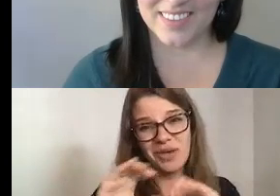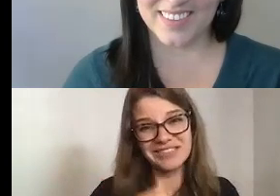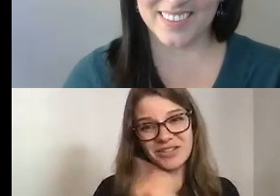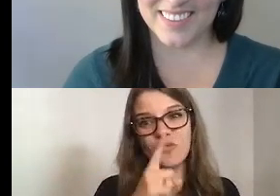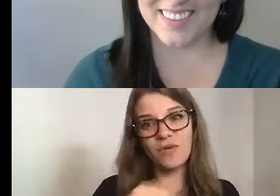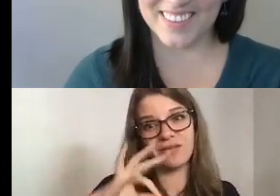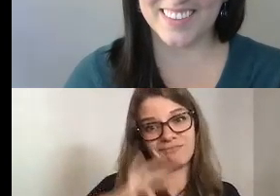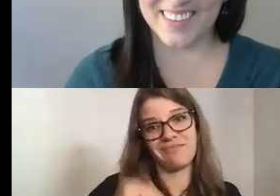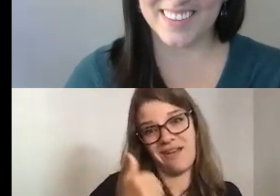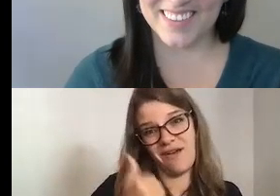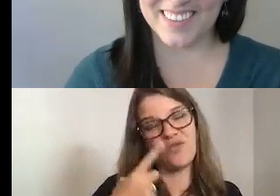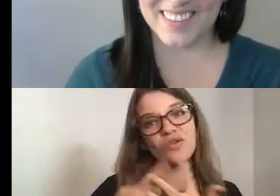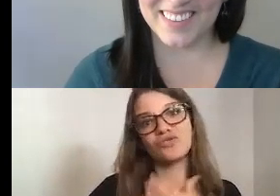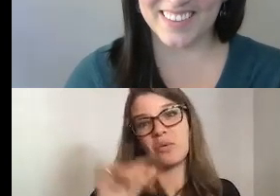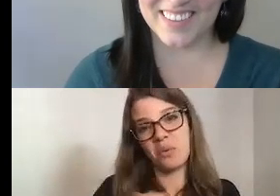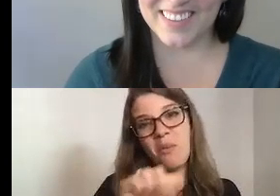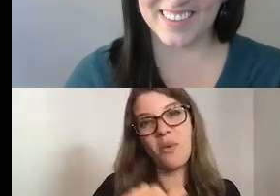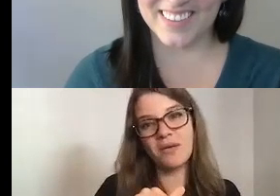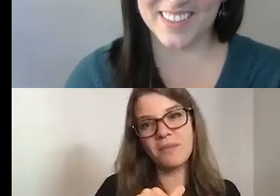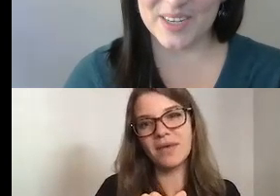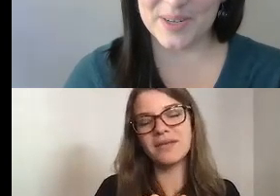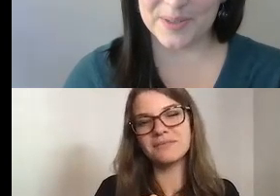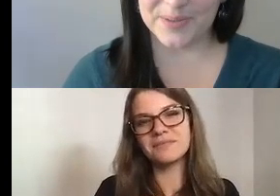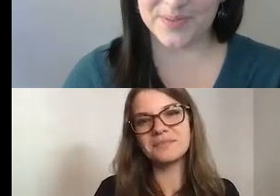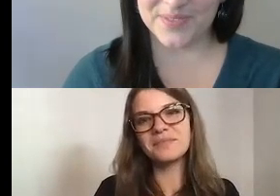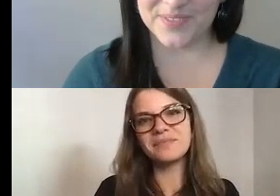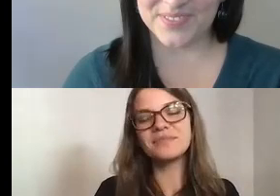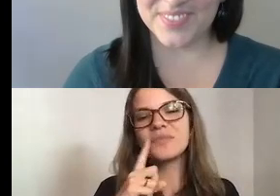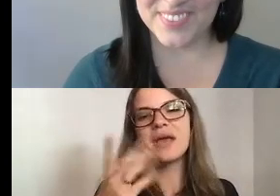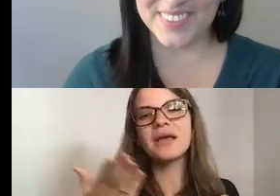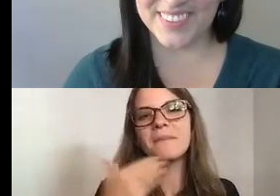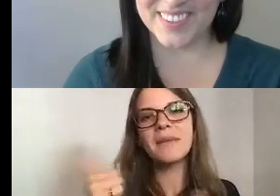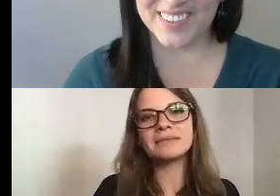the start of appointments just to kind of set the stage for kind of what needs to get done that day